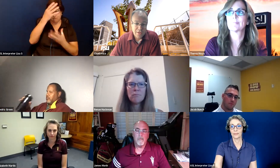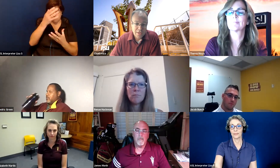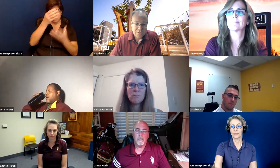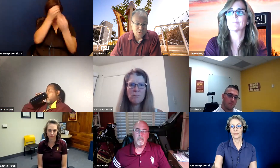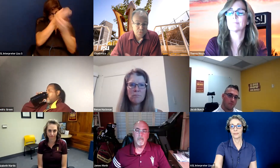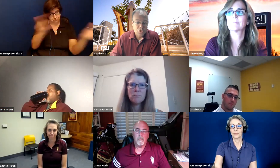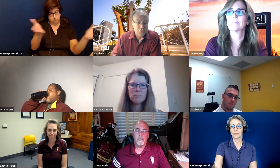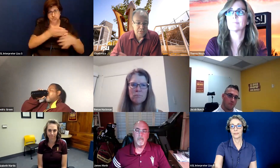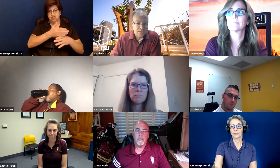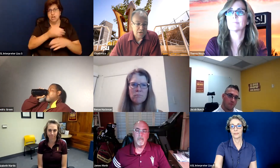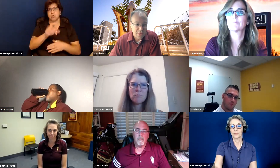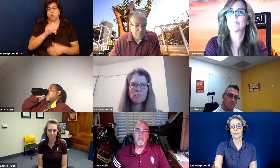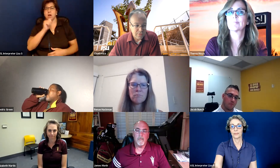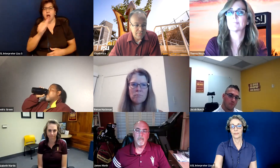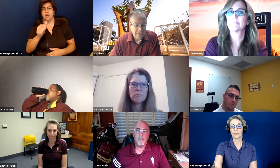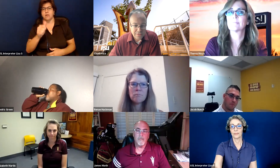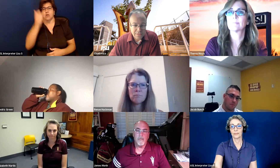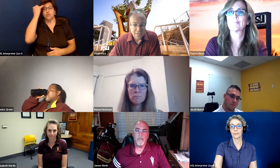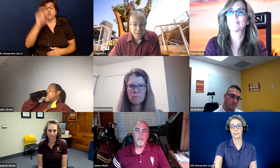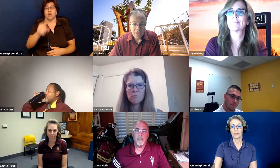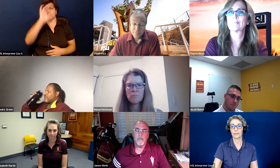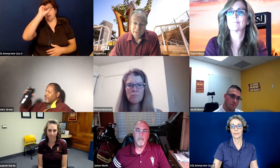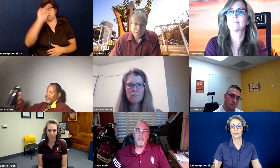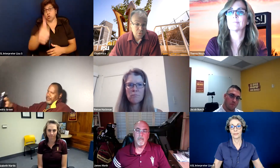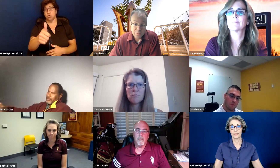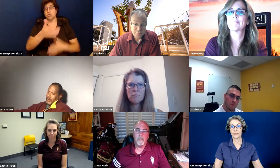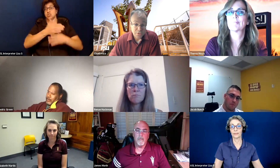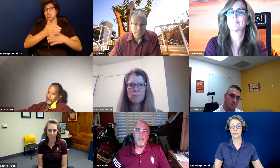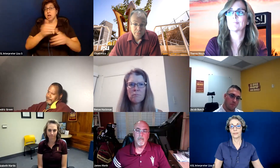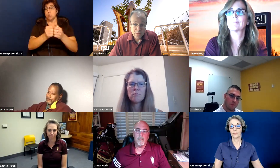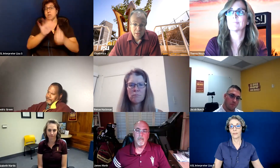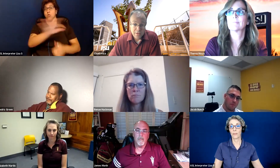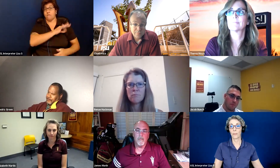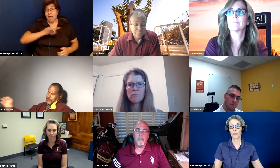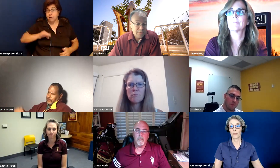And so if you choose to share that with your faculty, that's totally up to you.